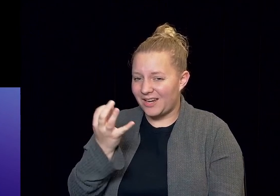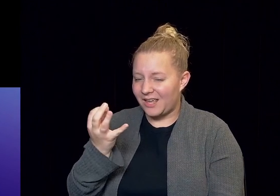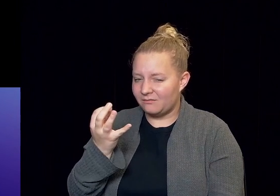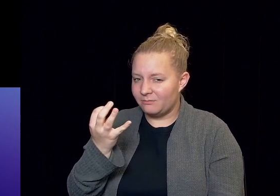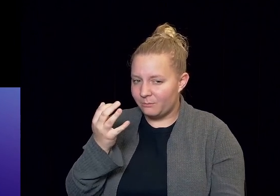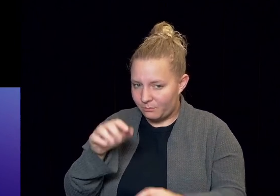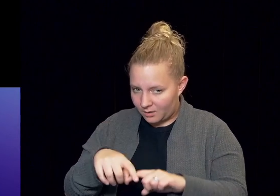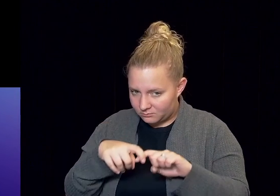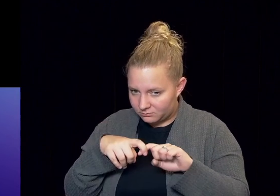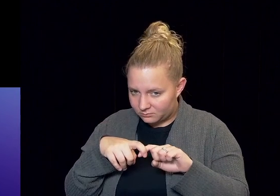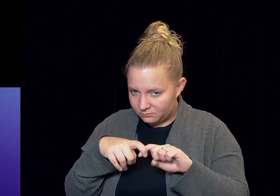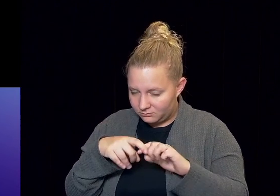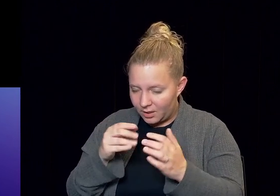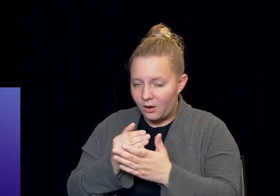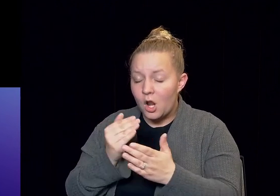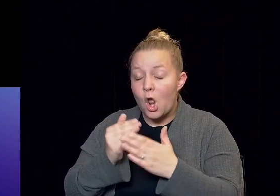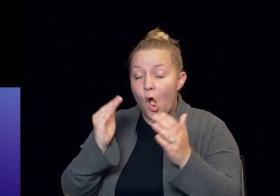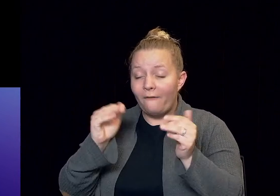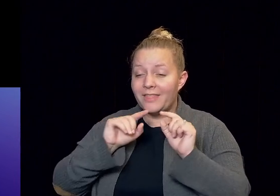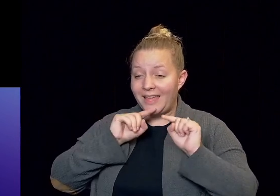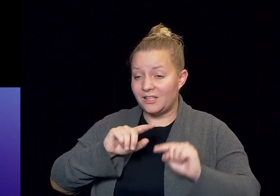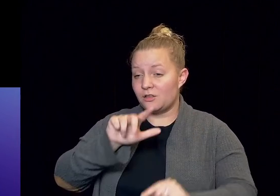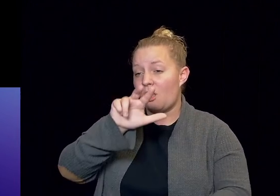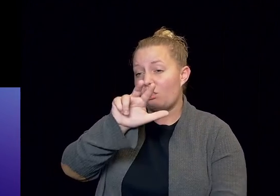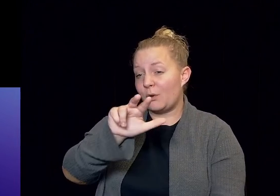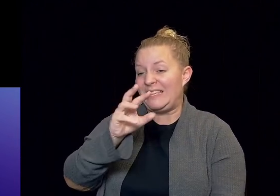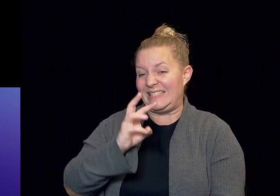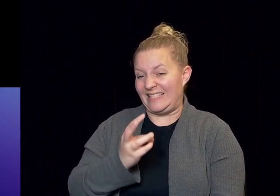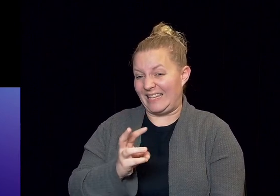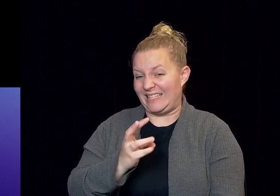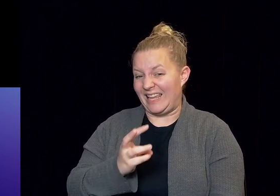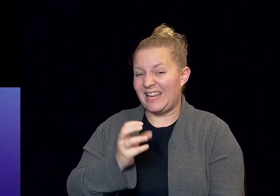Alrighty, so hopefully we ended up with 3/16. Also, I have not done that listening clue